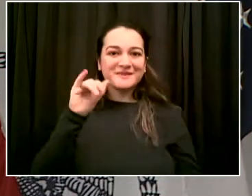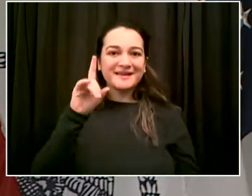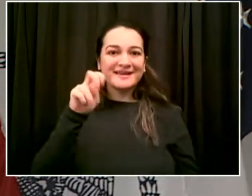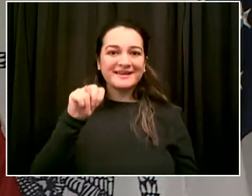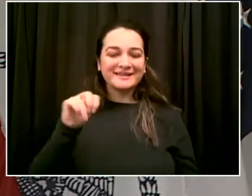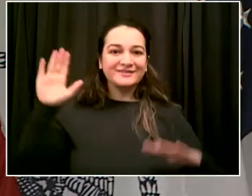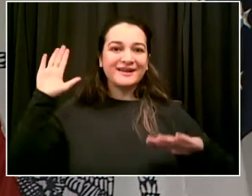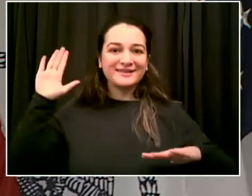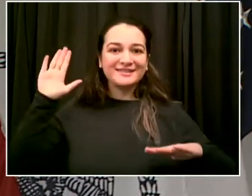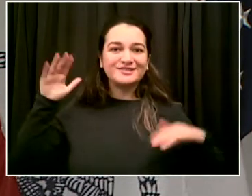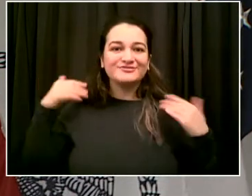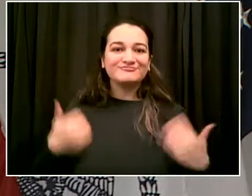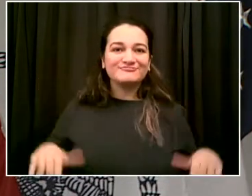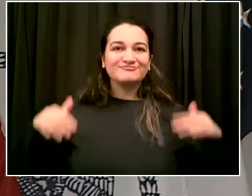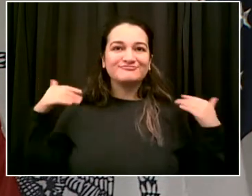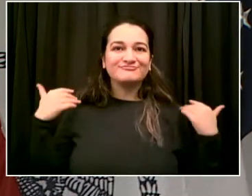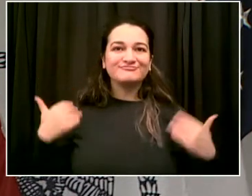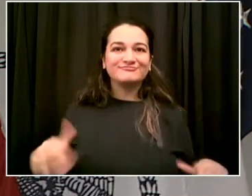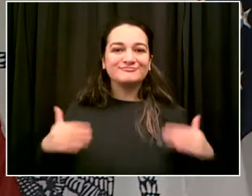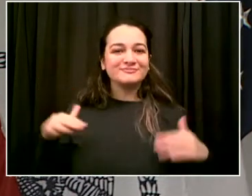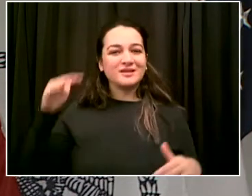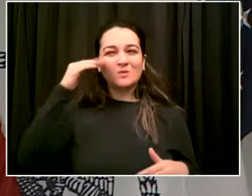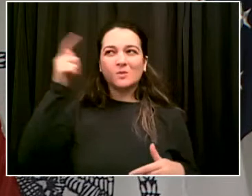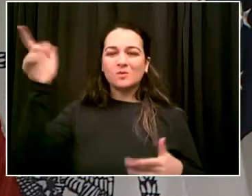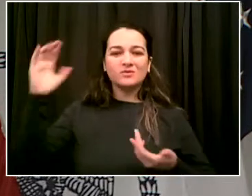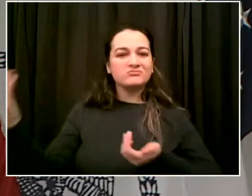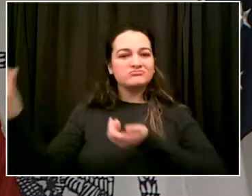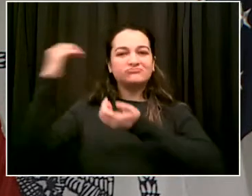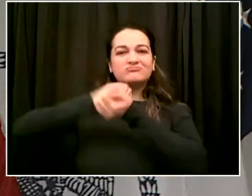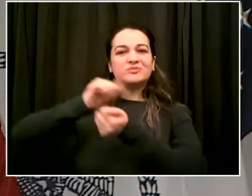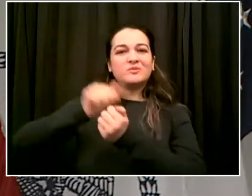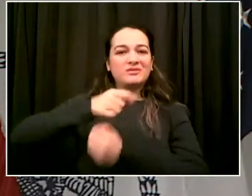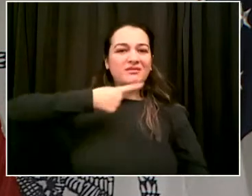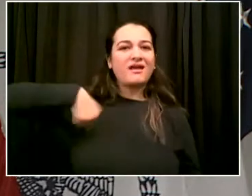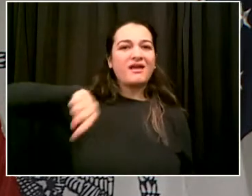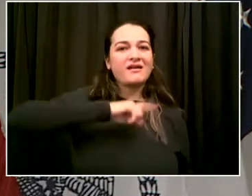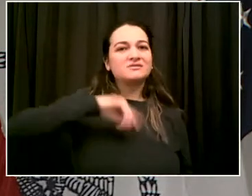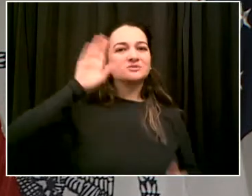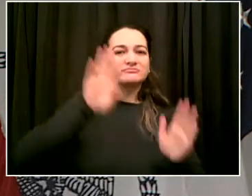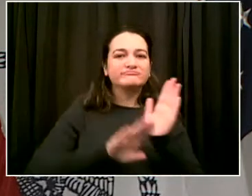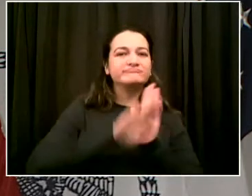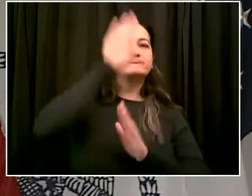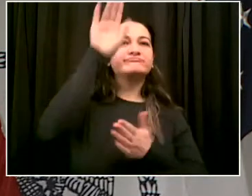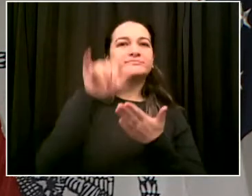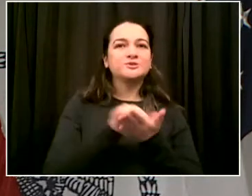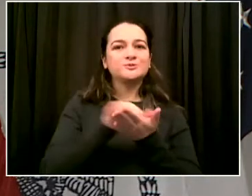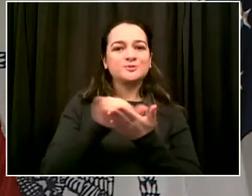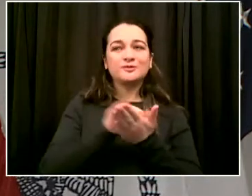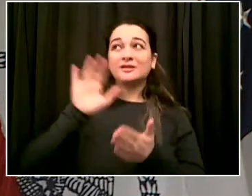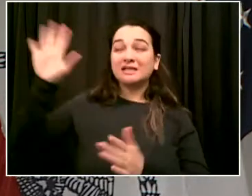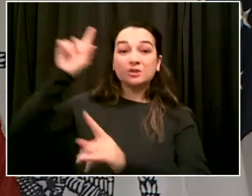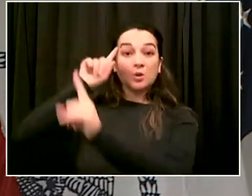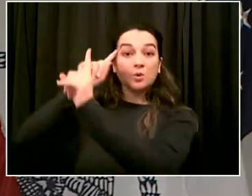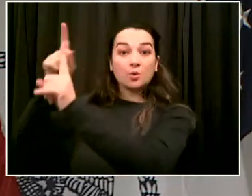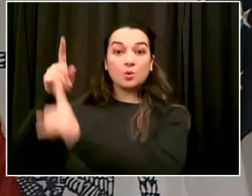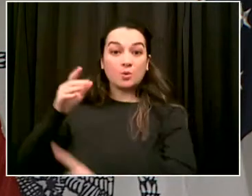ADMIINISTTTRAII ON IN WASHINGTON WHHEN THAT I THINK IS GOING TO BE RIGHT THERE WITH US